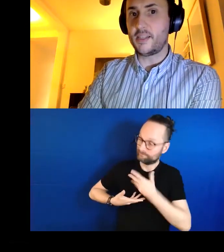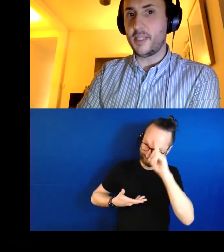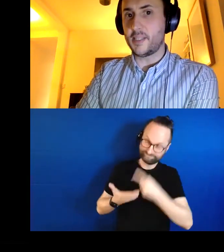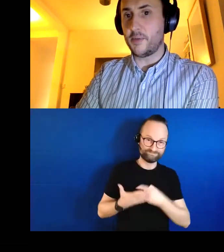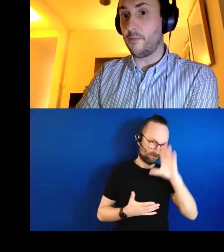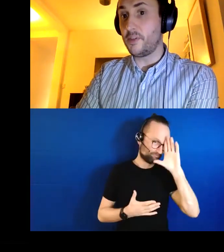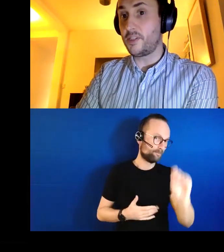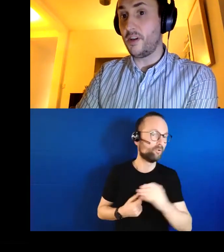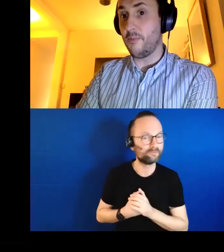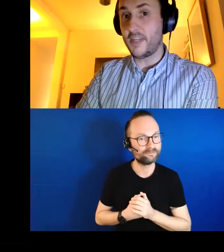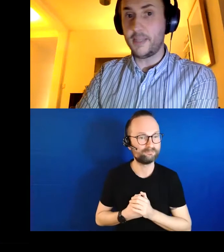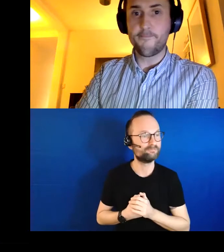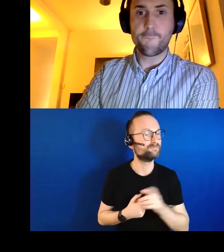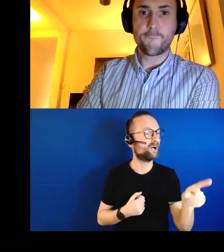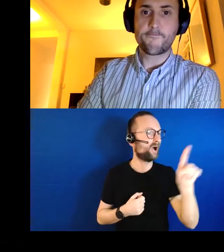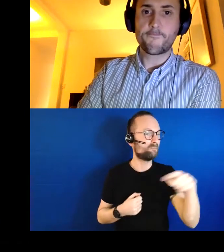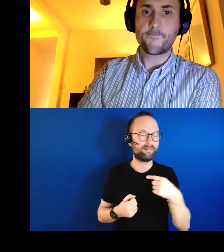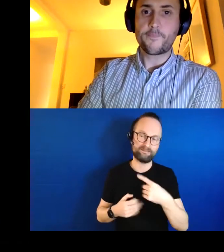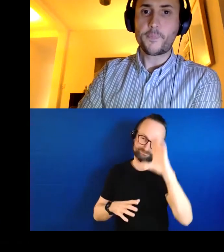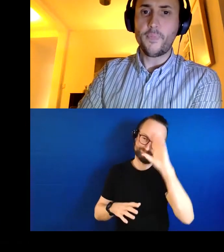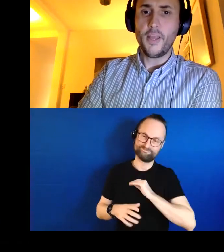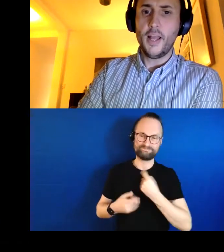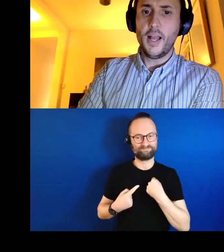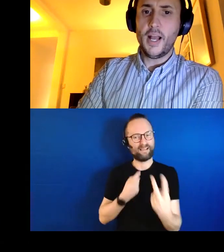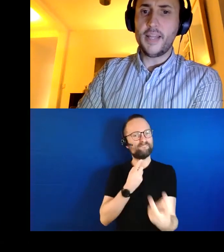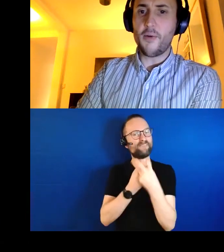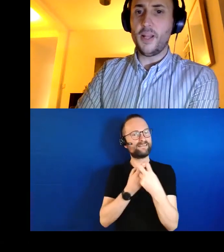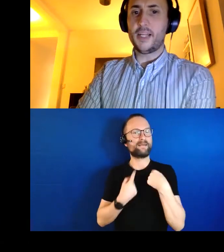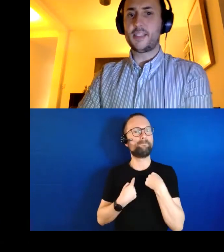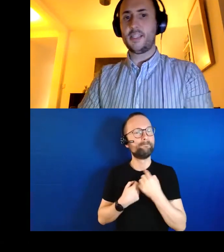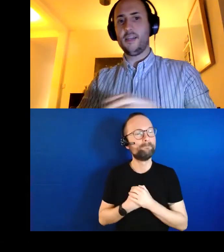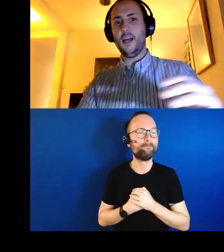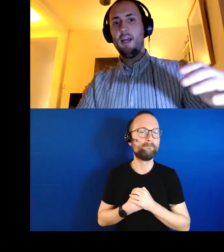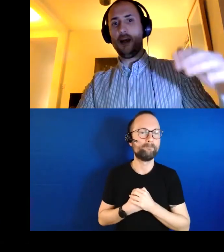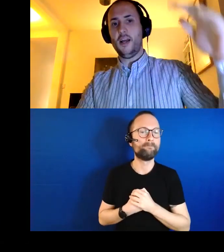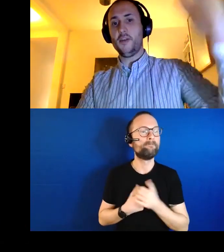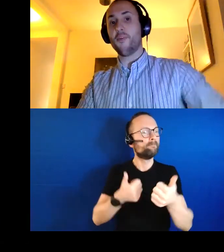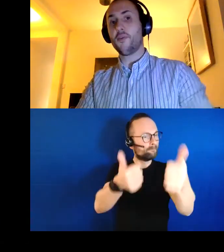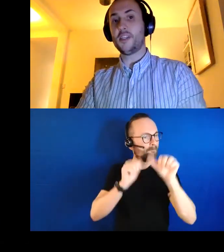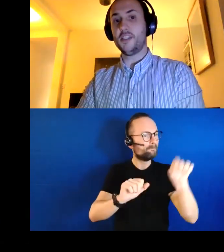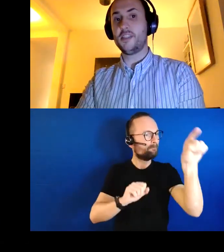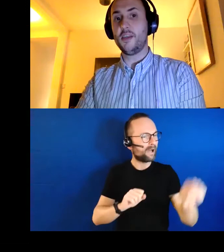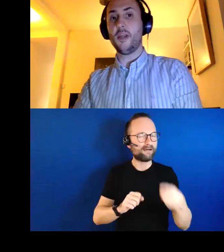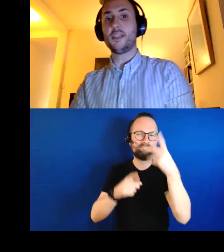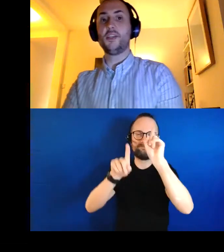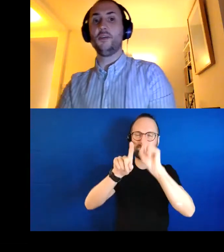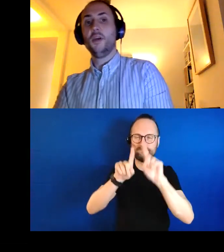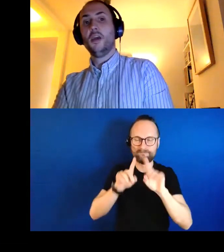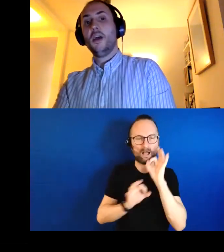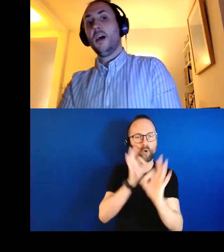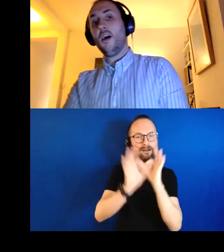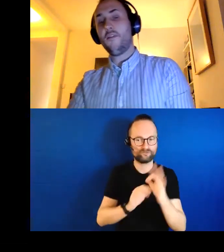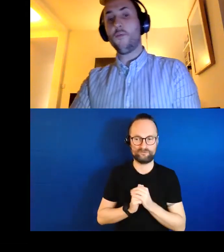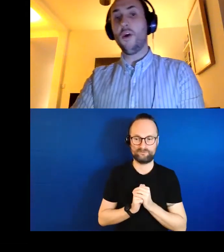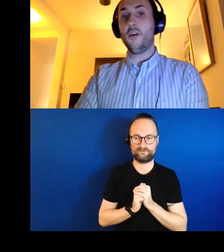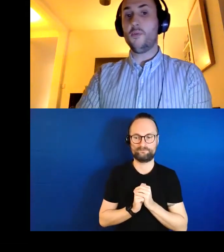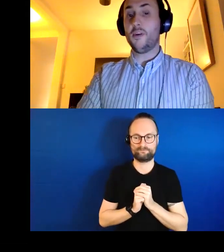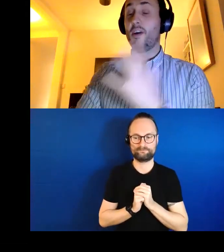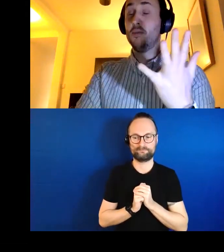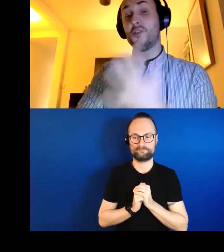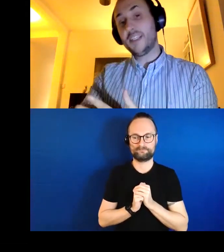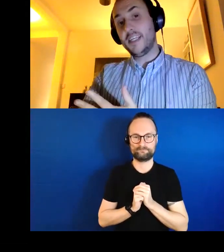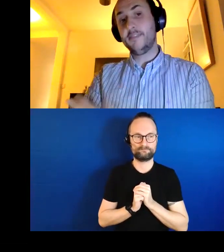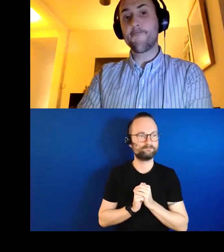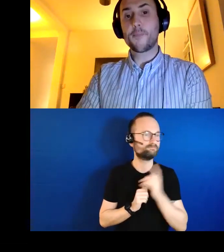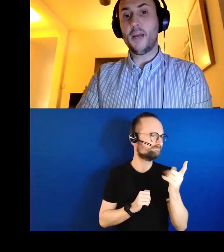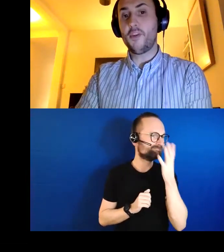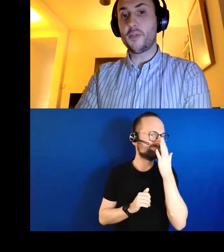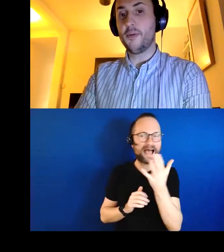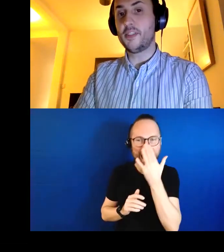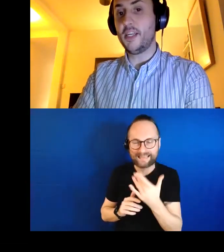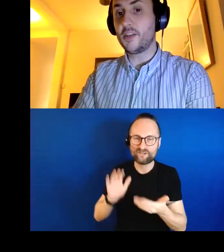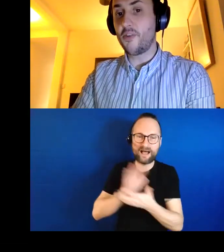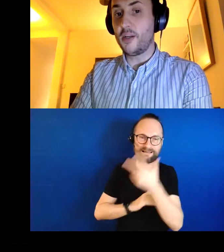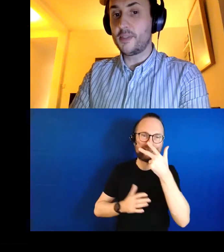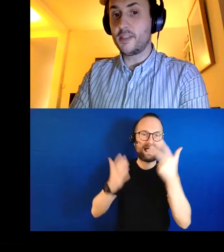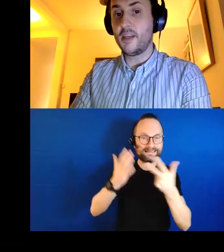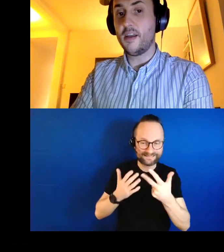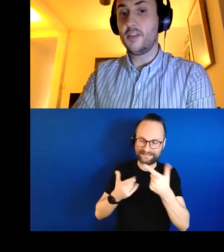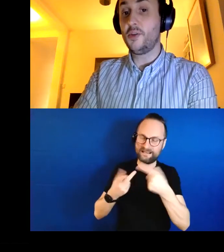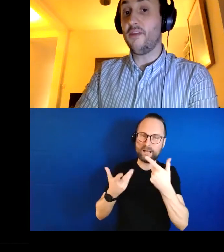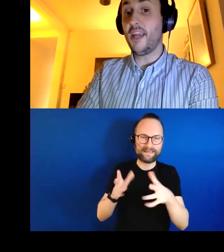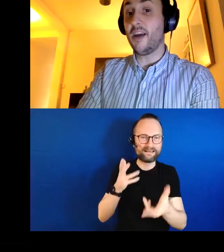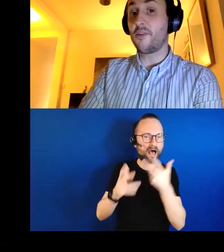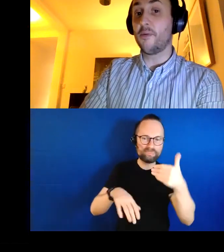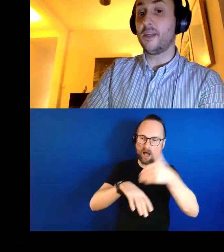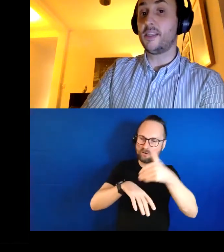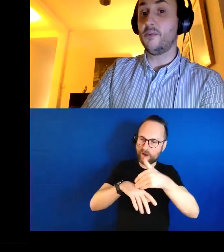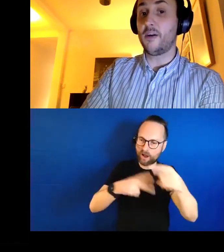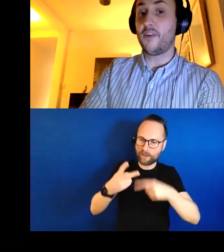witnessed it or reporting it for somebody else.